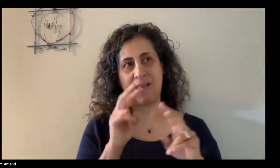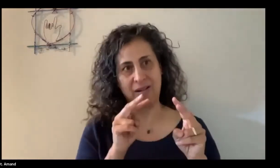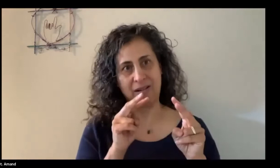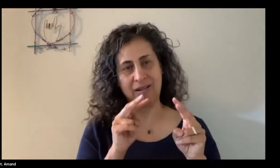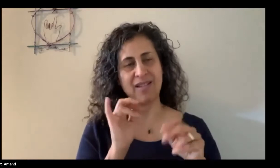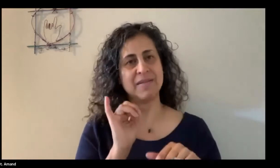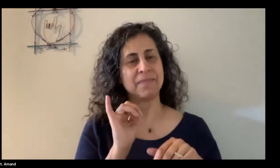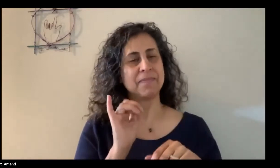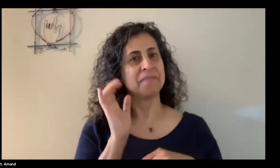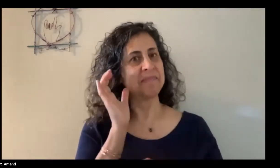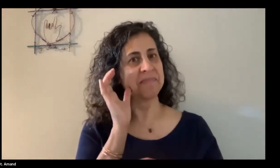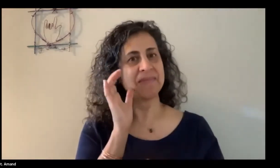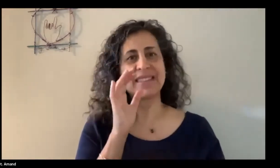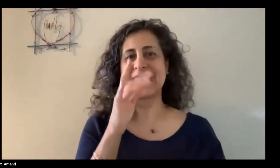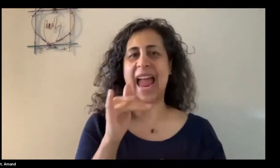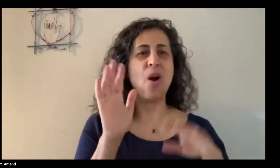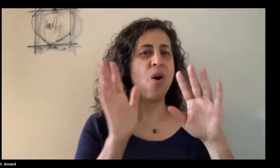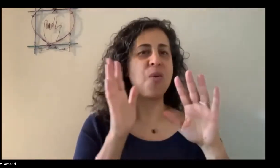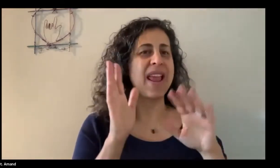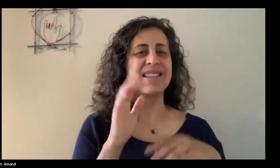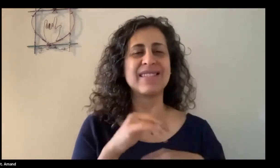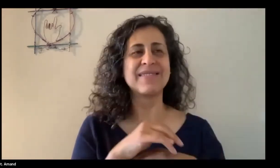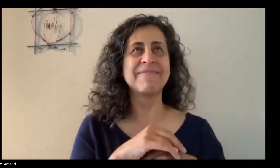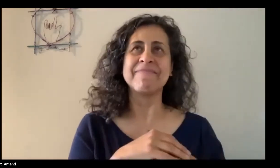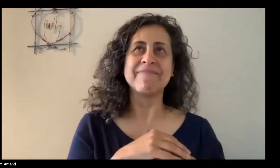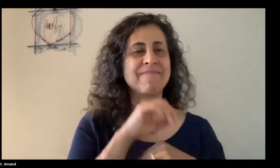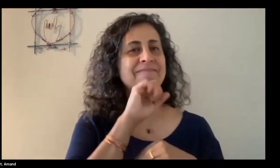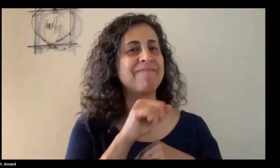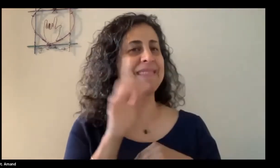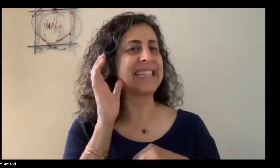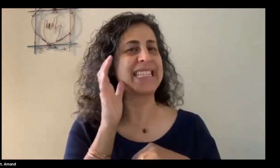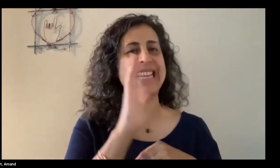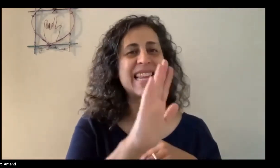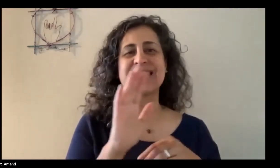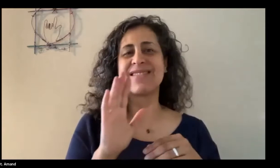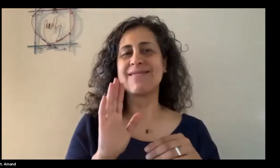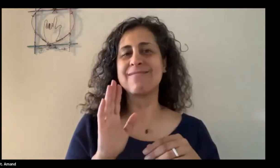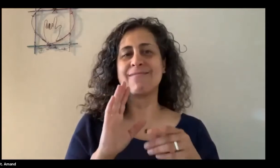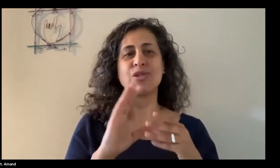was such a wonderful person, and I just looked forward to getting together with him always